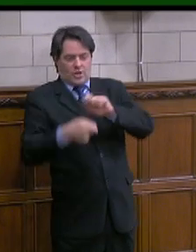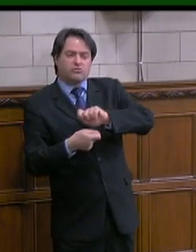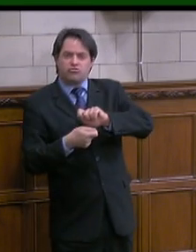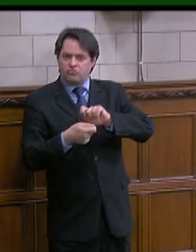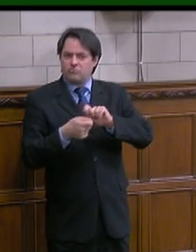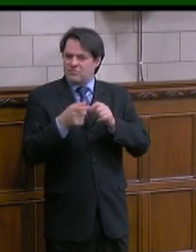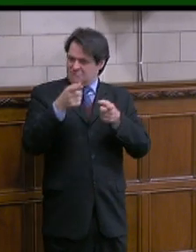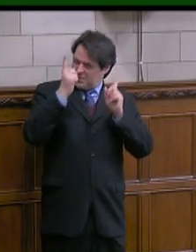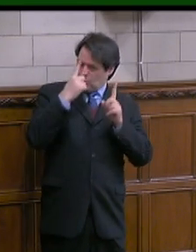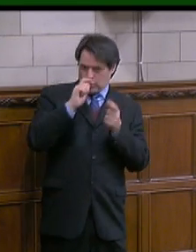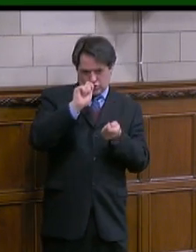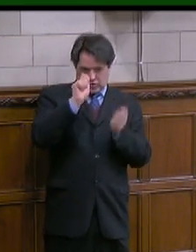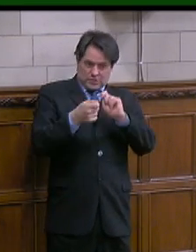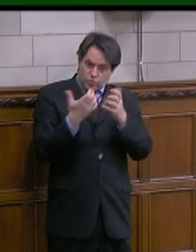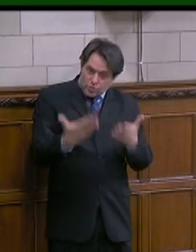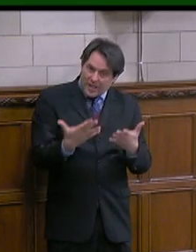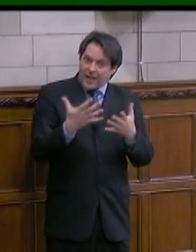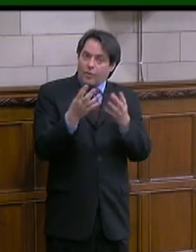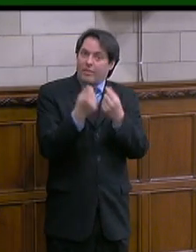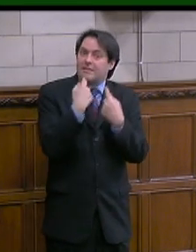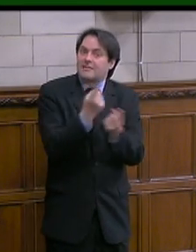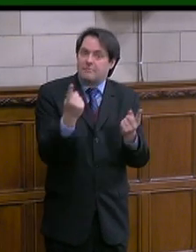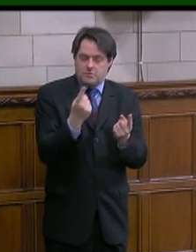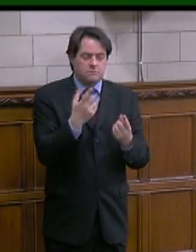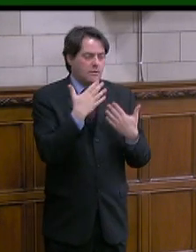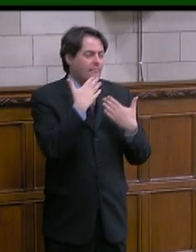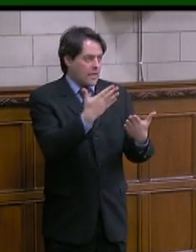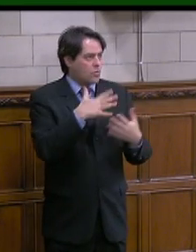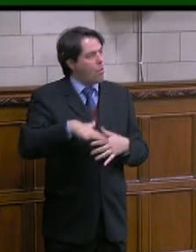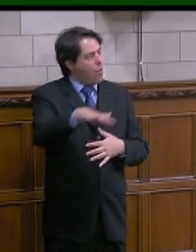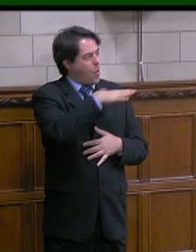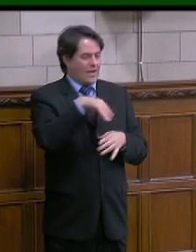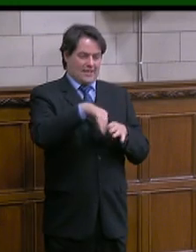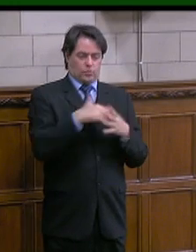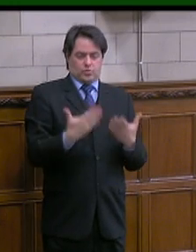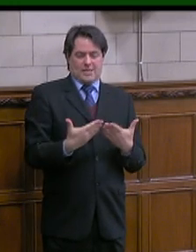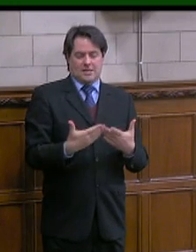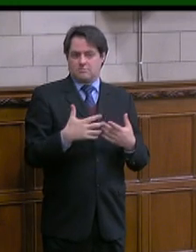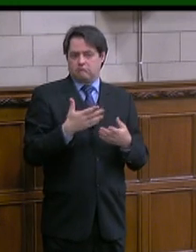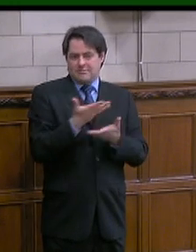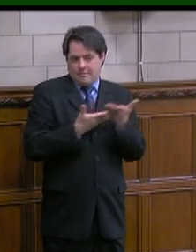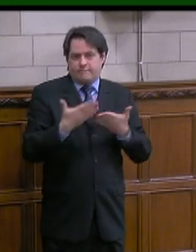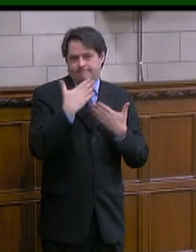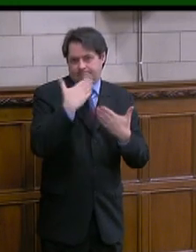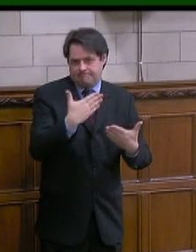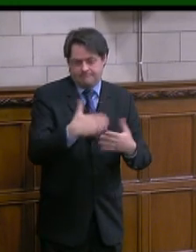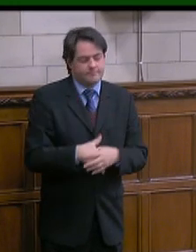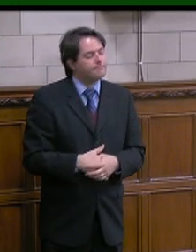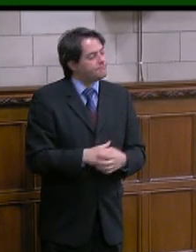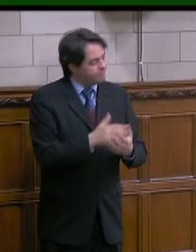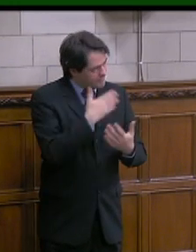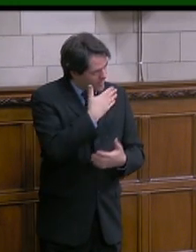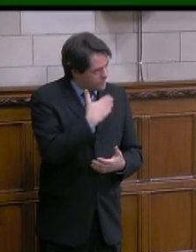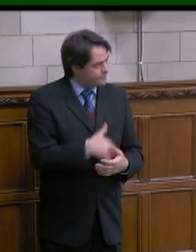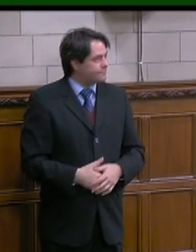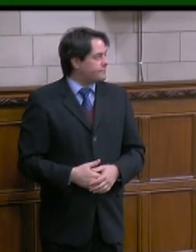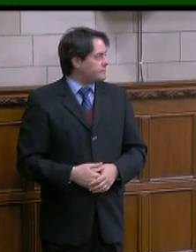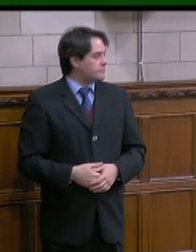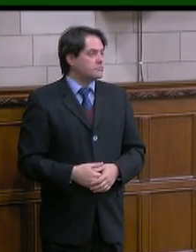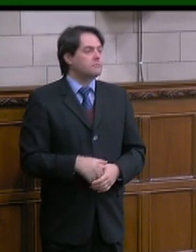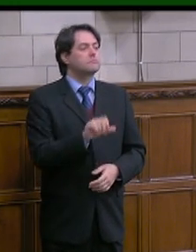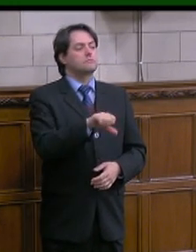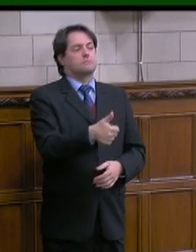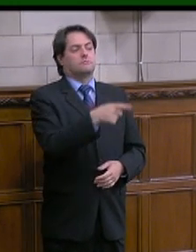Carol Monaghan (Glasgow North West) (SNP): It is a pleasure to serve under your chairmanship,